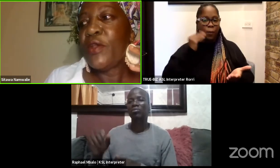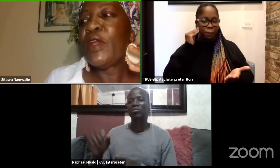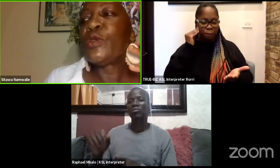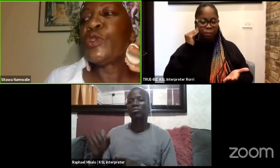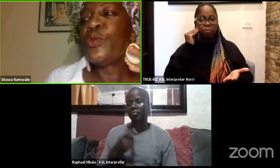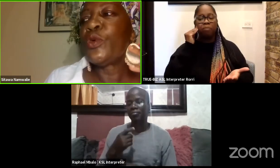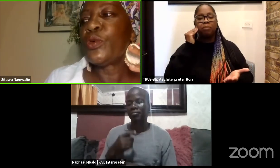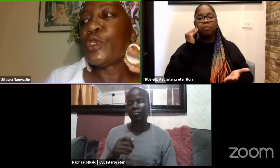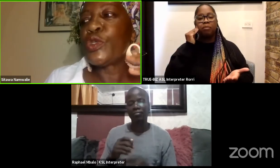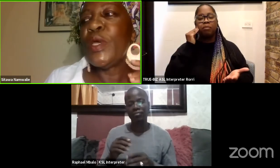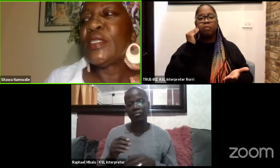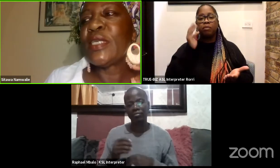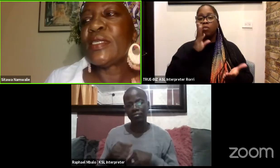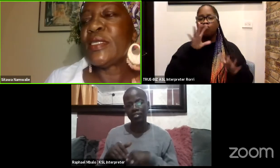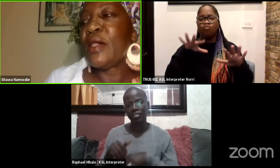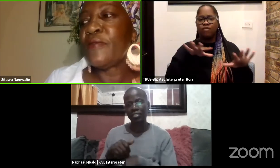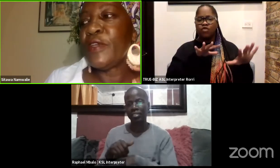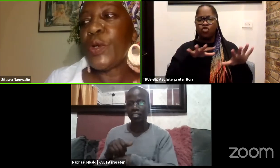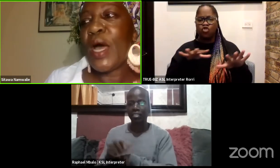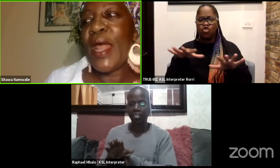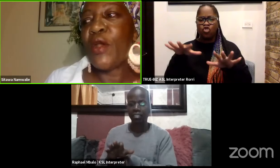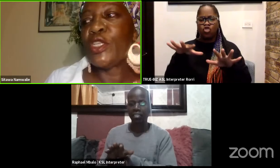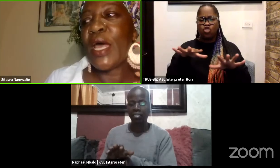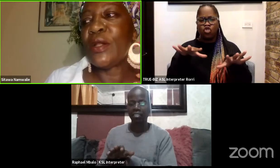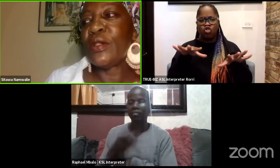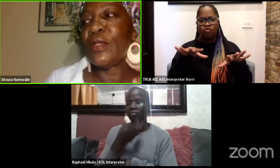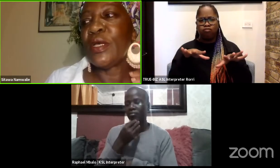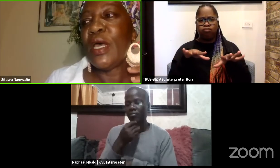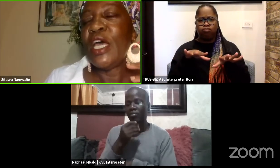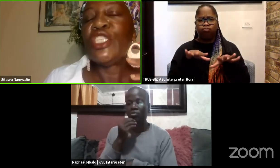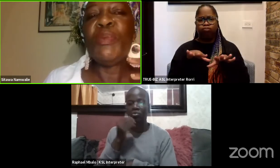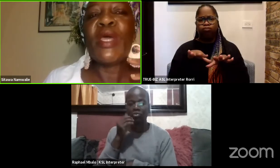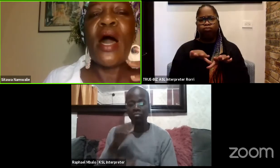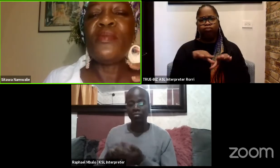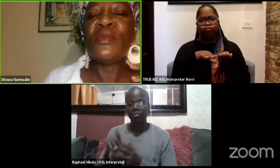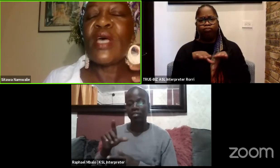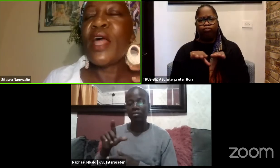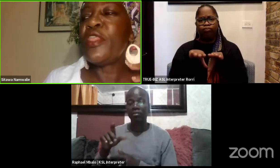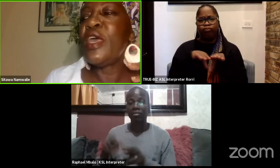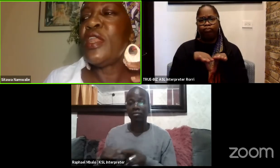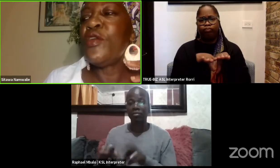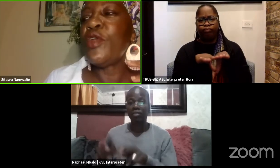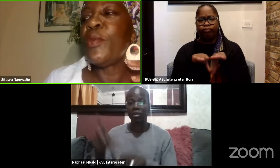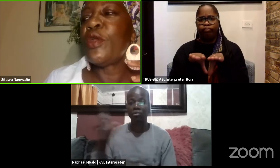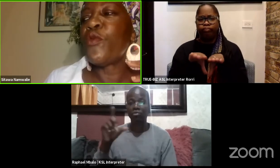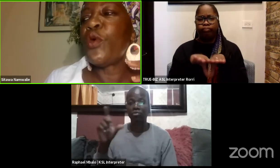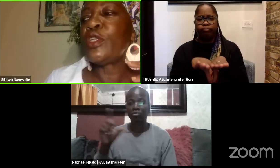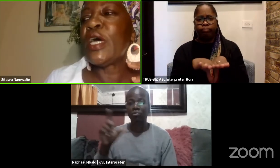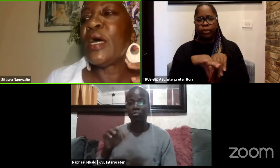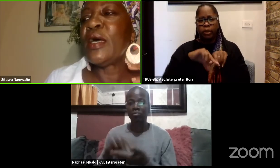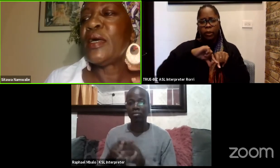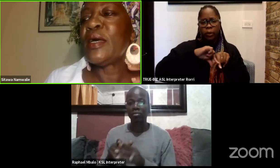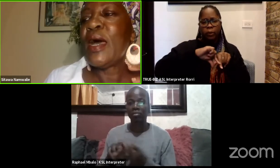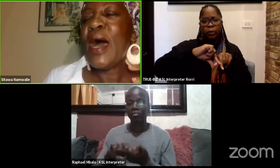River Lusumu squeezes herself into a narrow channel. She becomes a thin ribbon of water